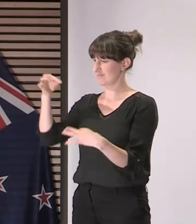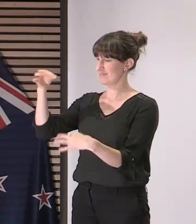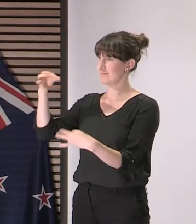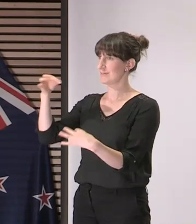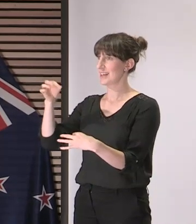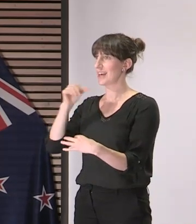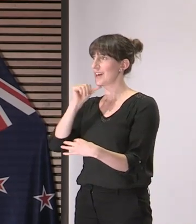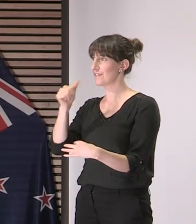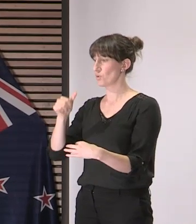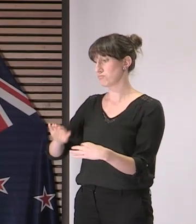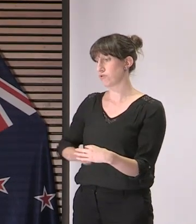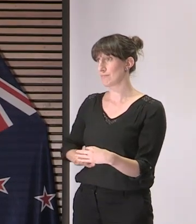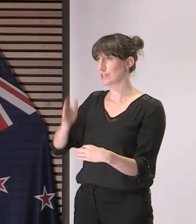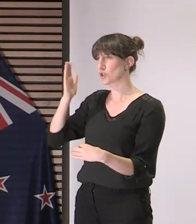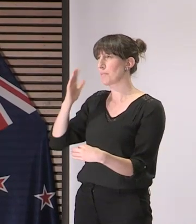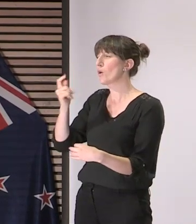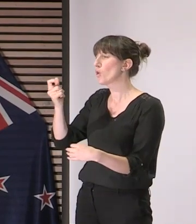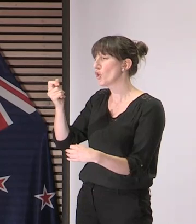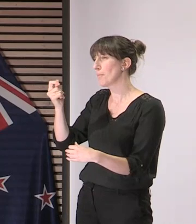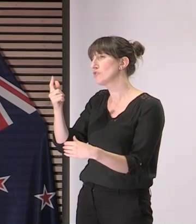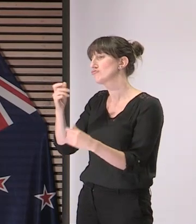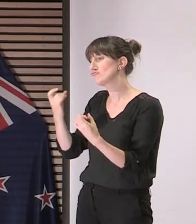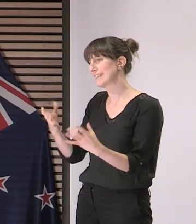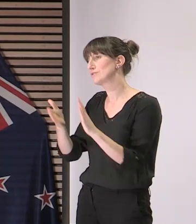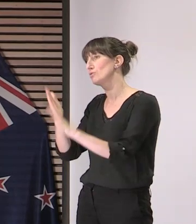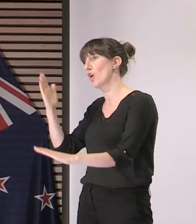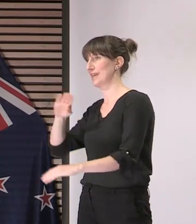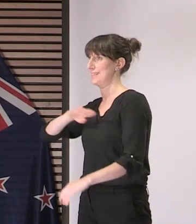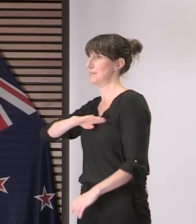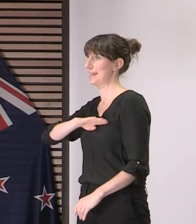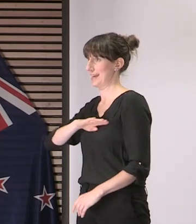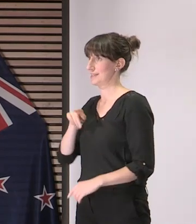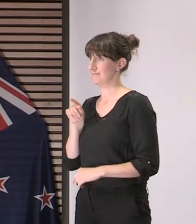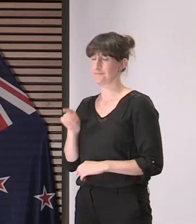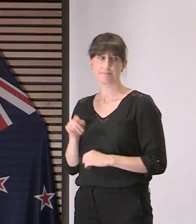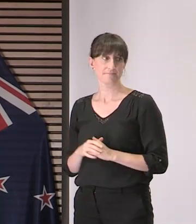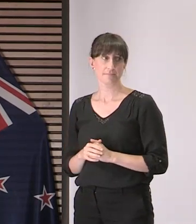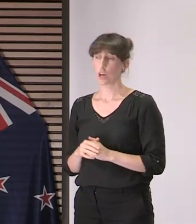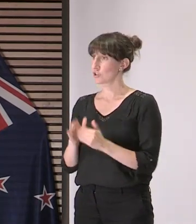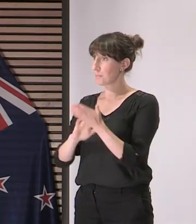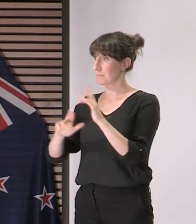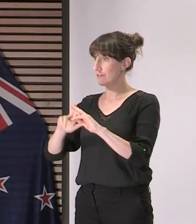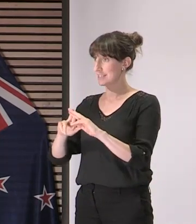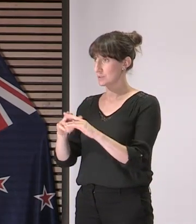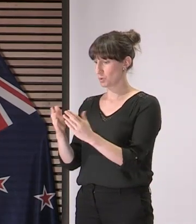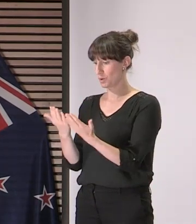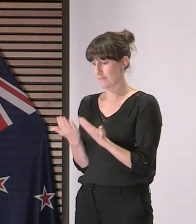year six. This would be the type of material you would be getting if you're at the